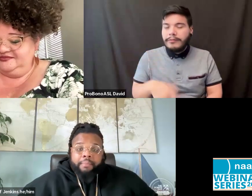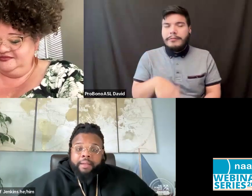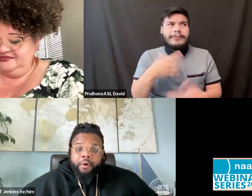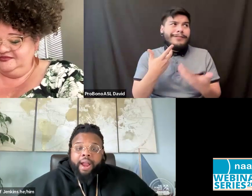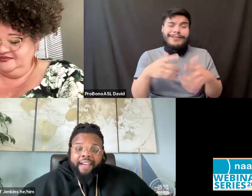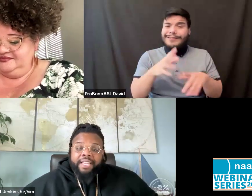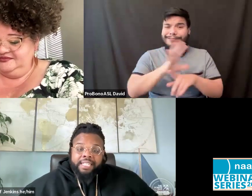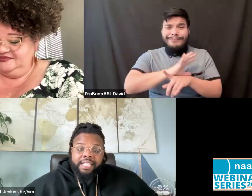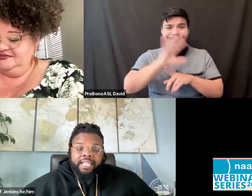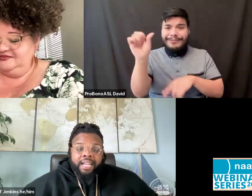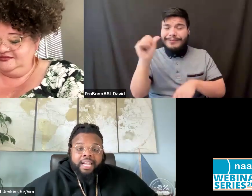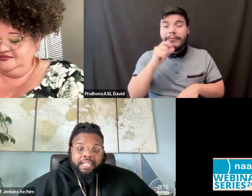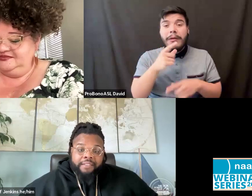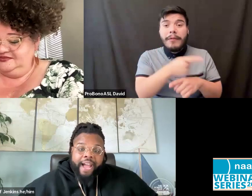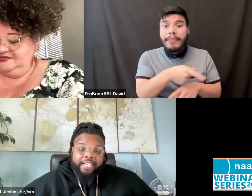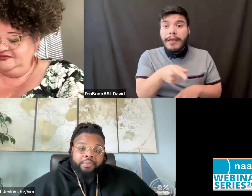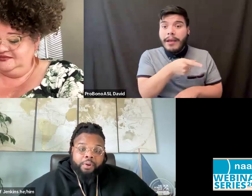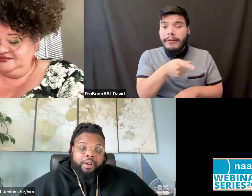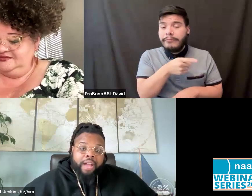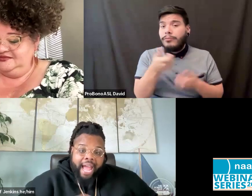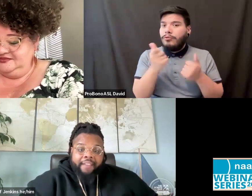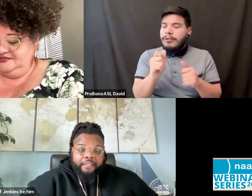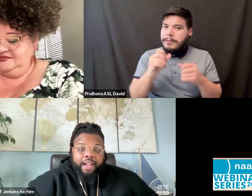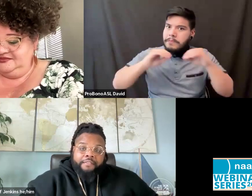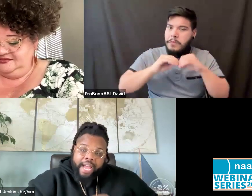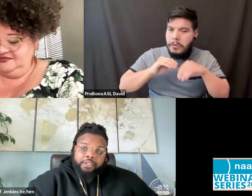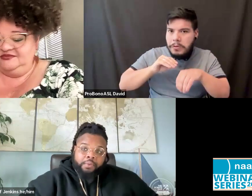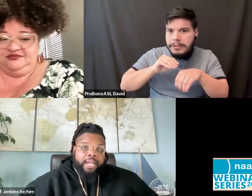bring more advocacy to the fashion world at Fashion Week.